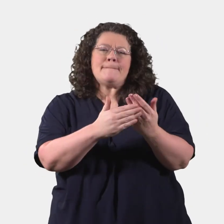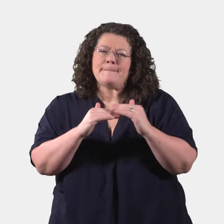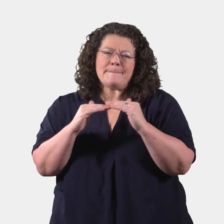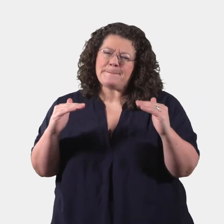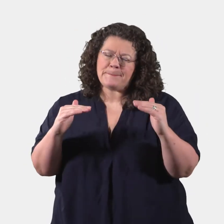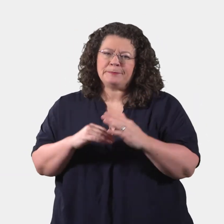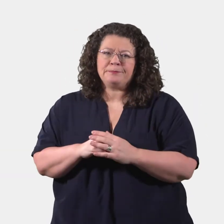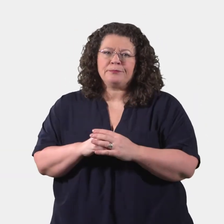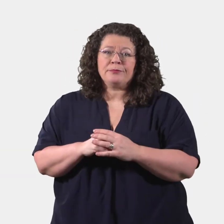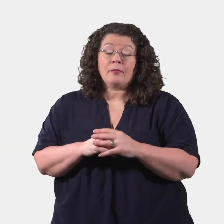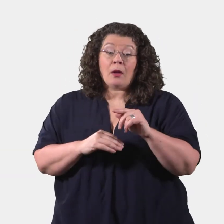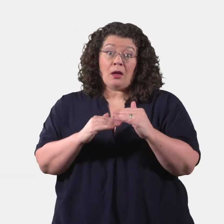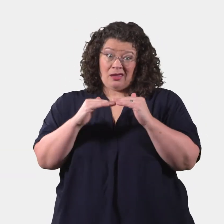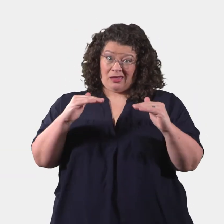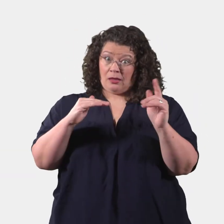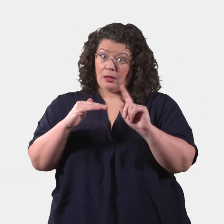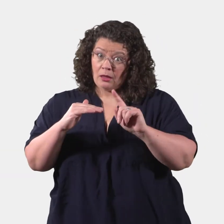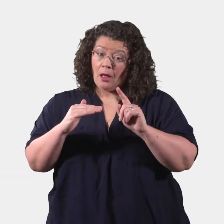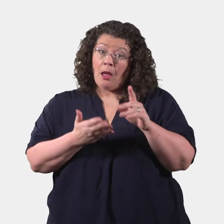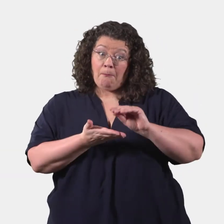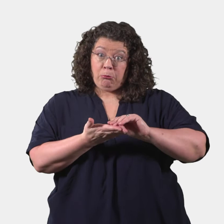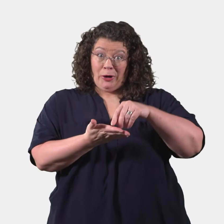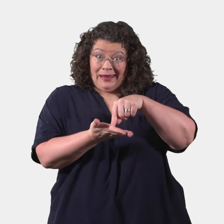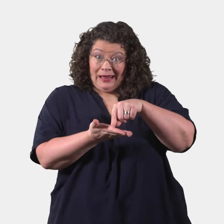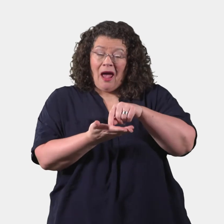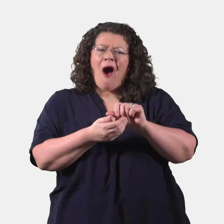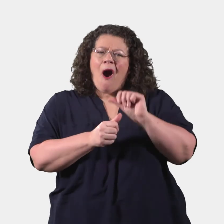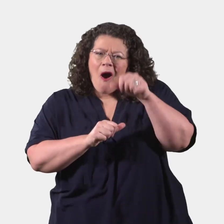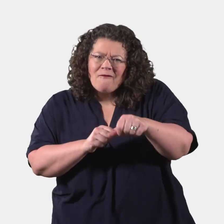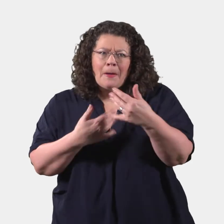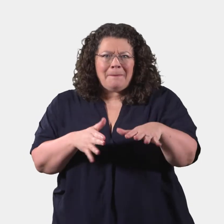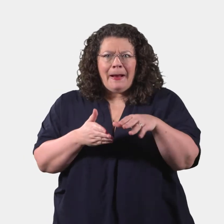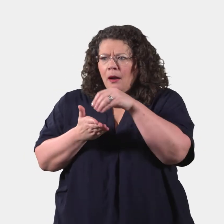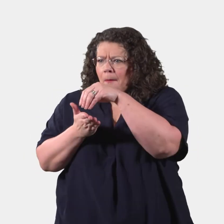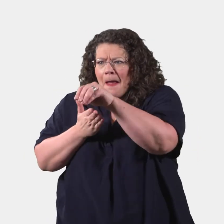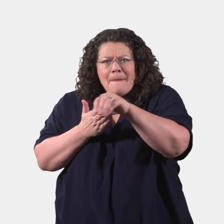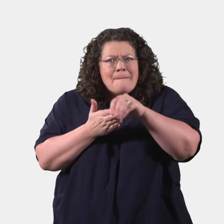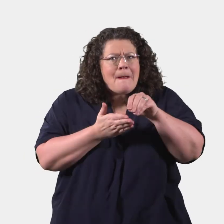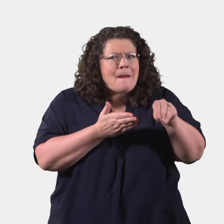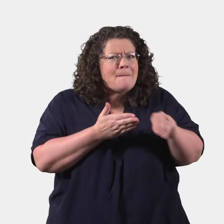This is the money that you have left after you have paid income tax, national insurance,